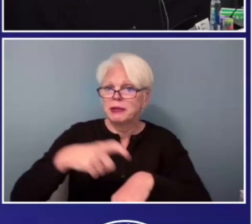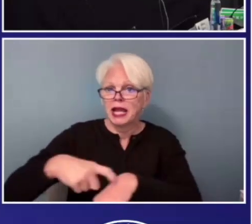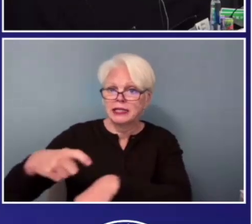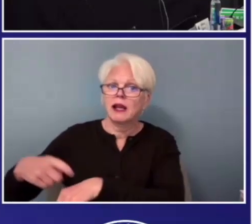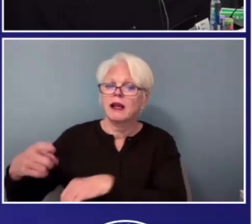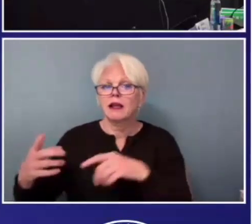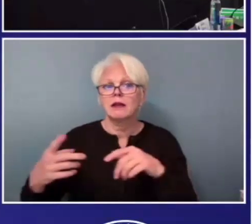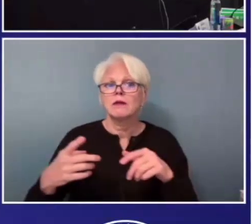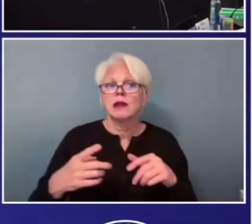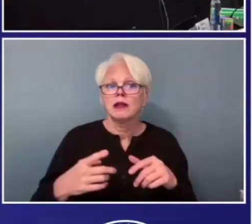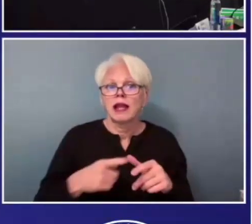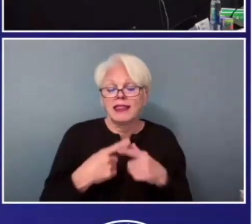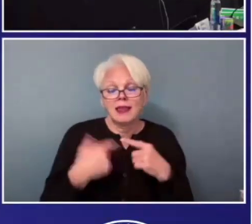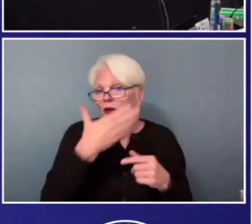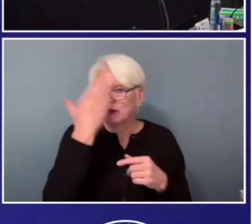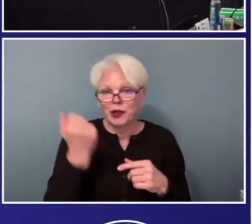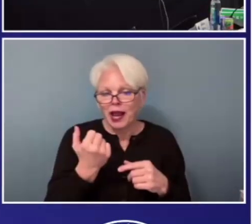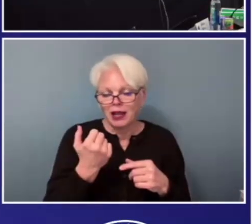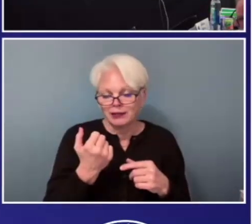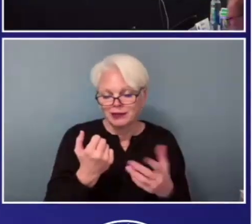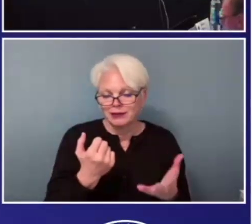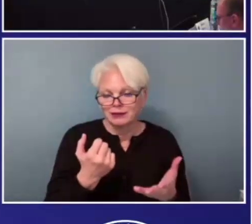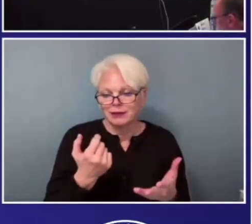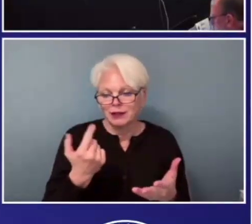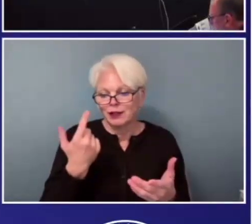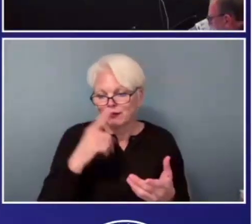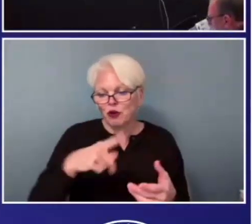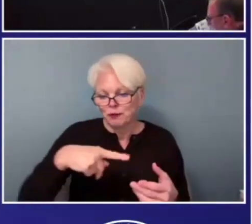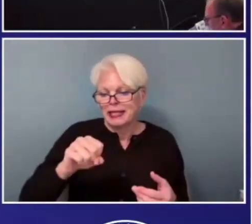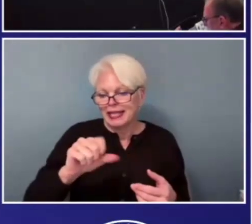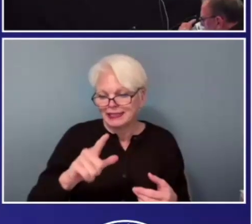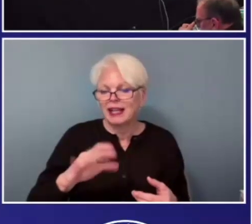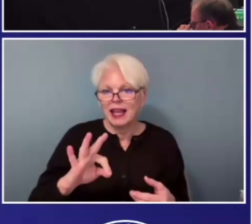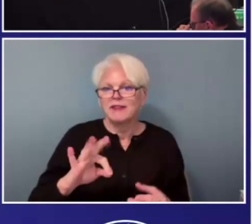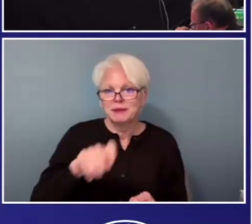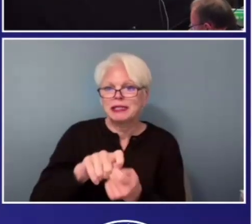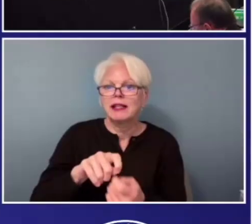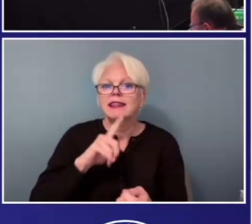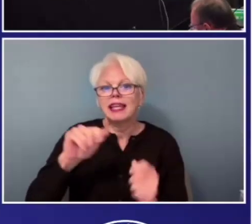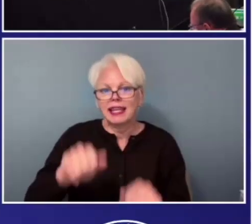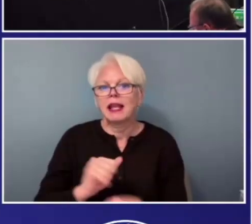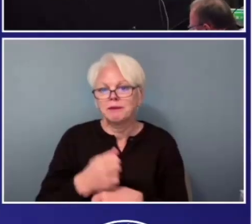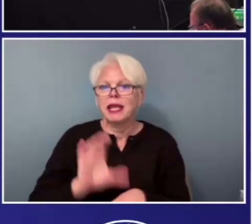And then we just forgot to say, for the purposes of PSLF, they are able to make a lump sum payment.